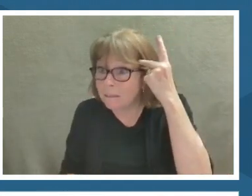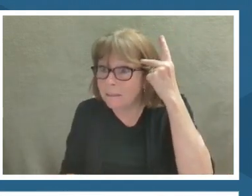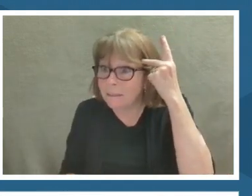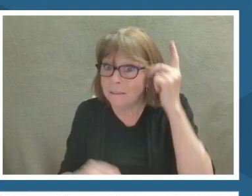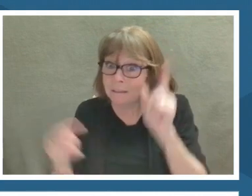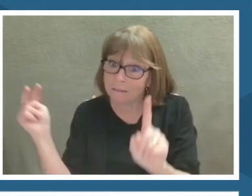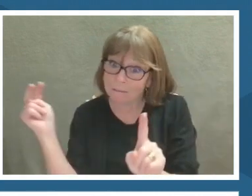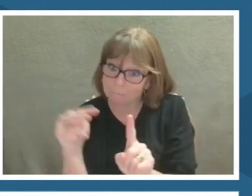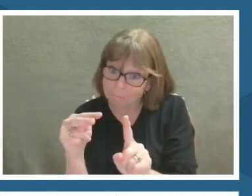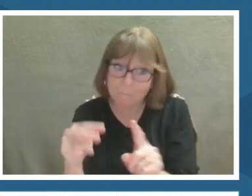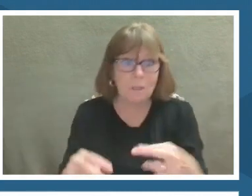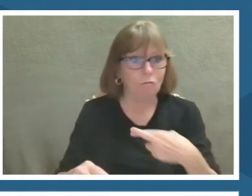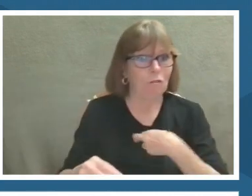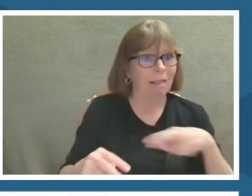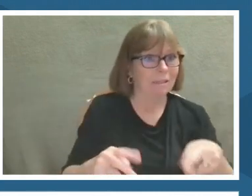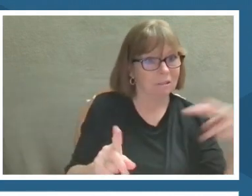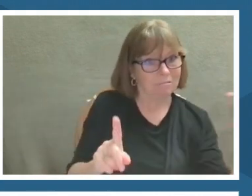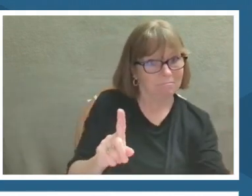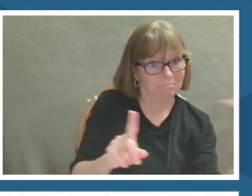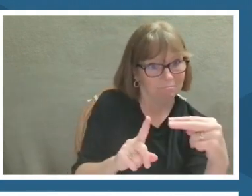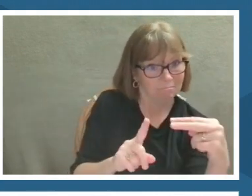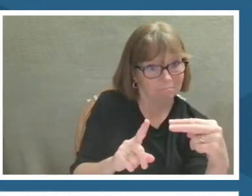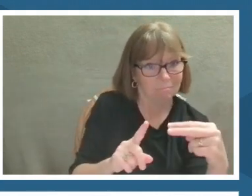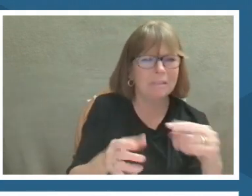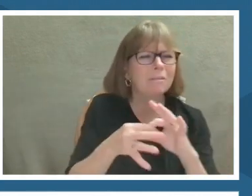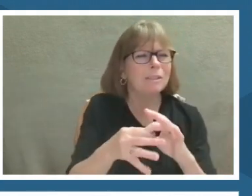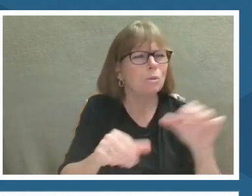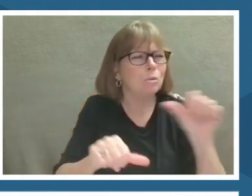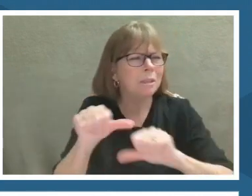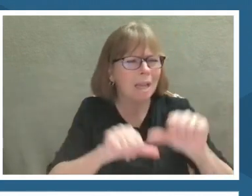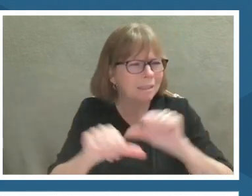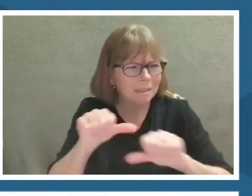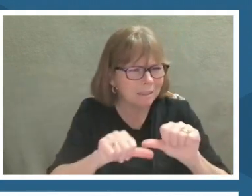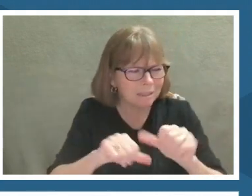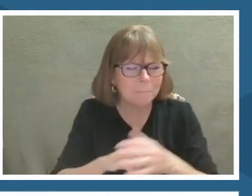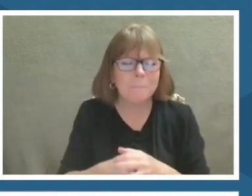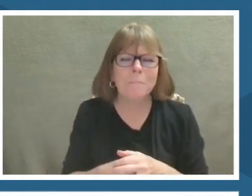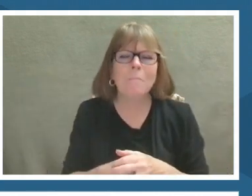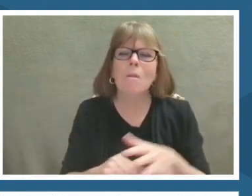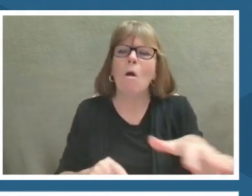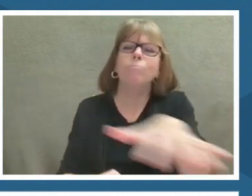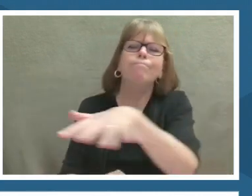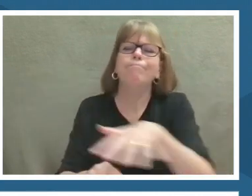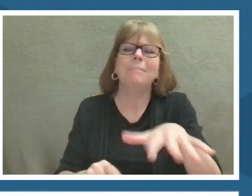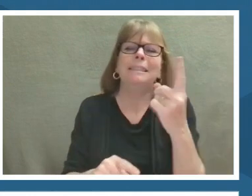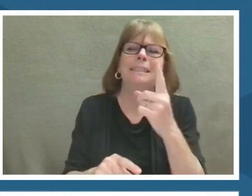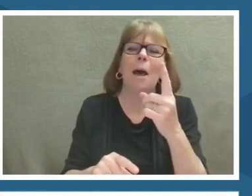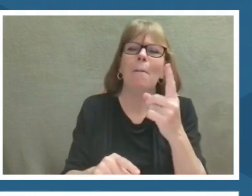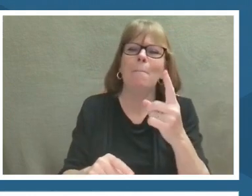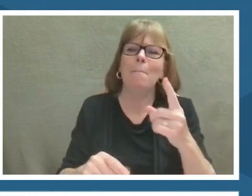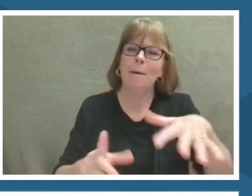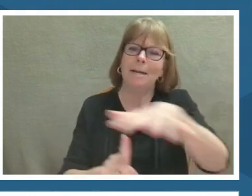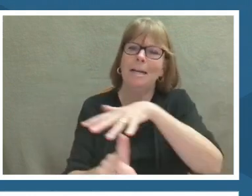then finally environments that spark curiosity so